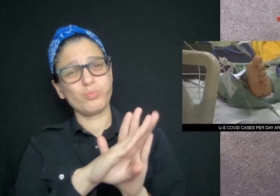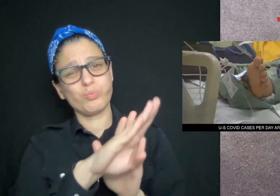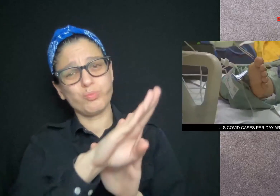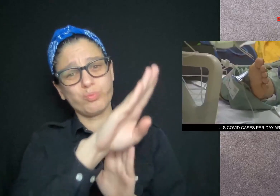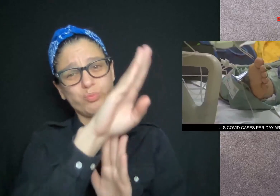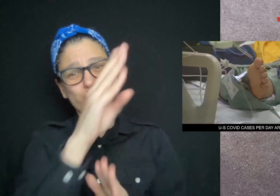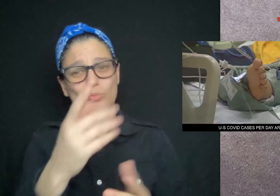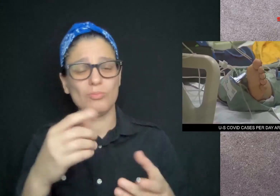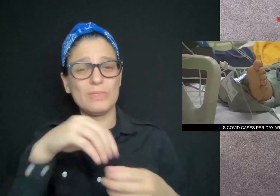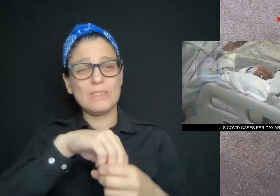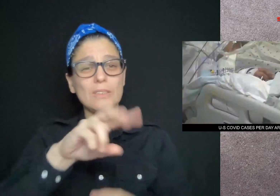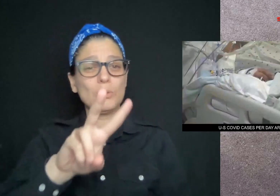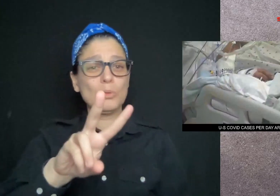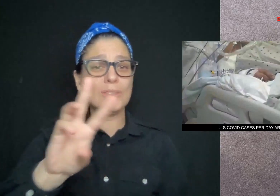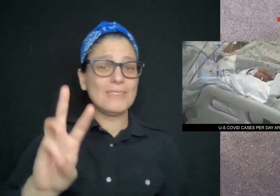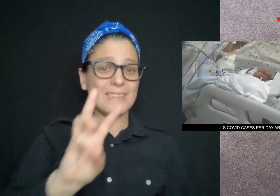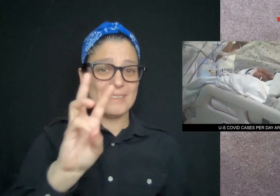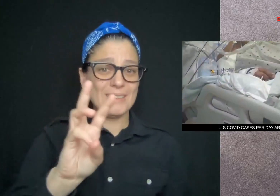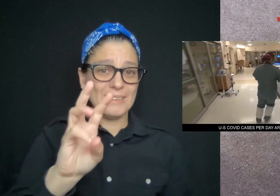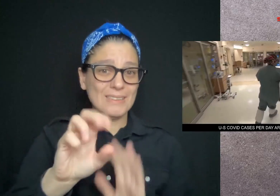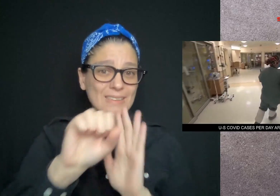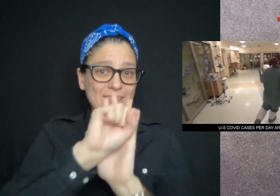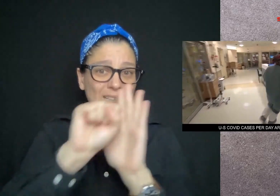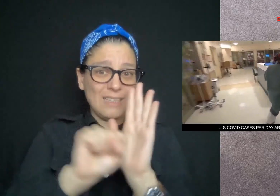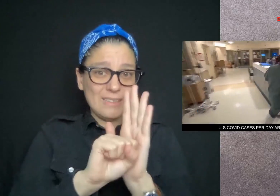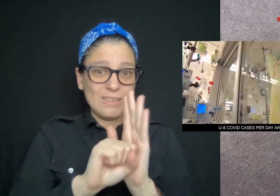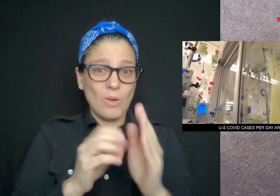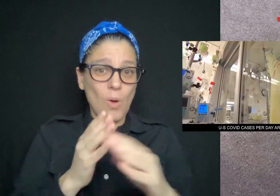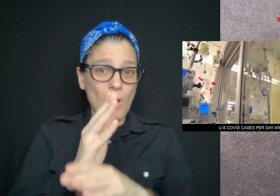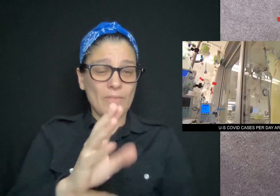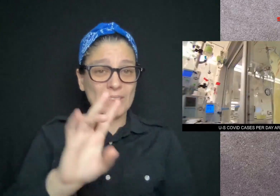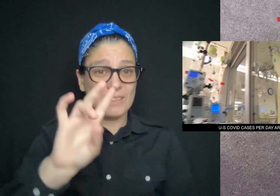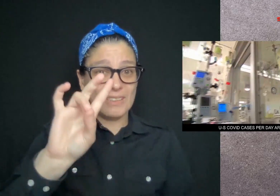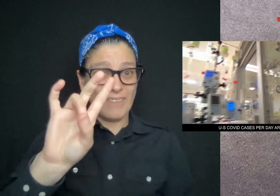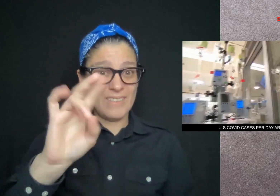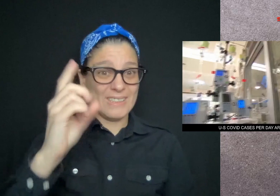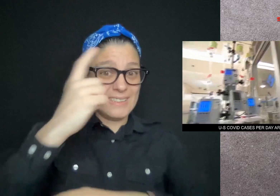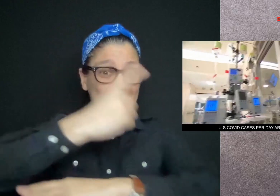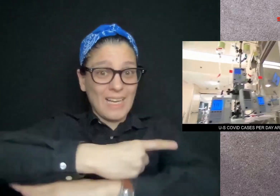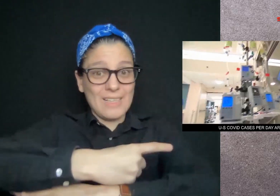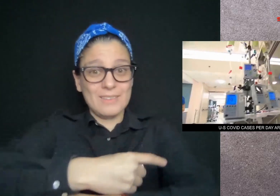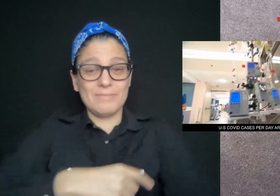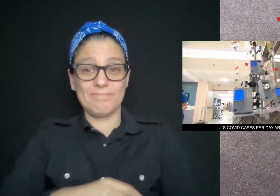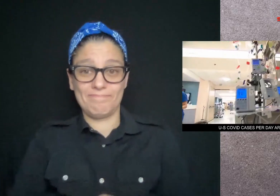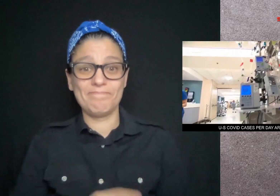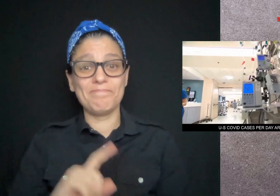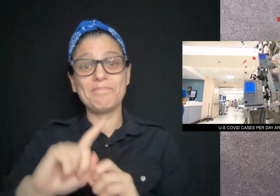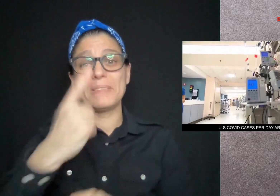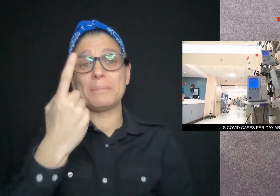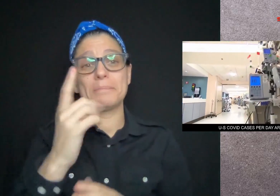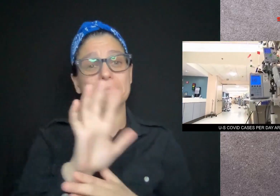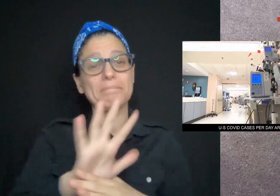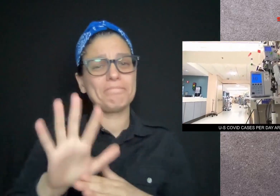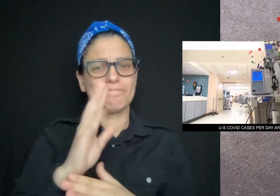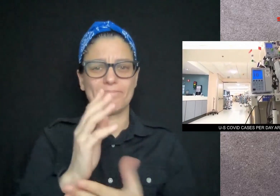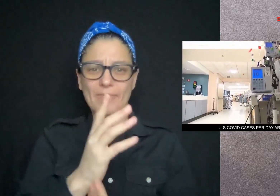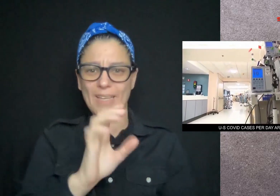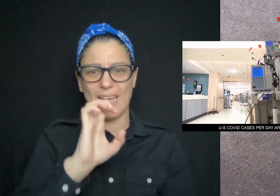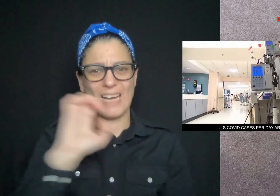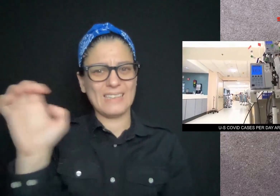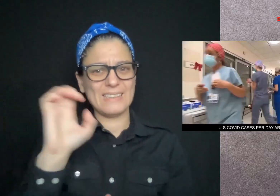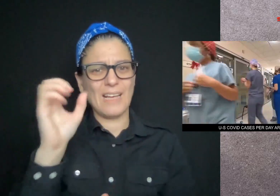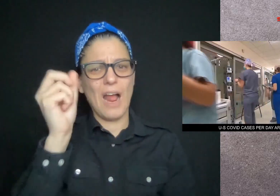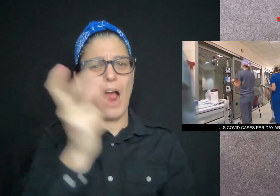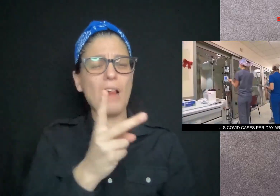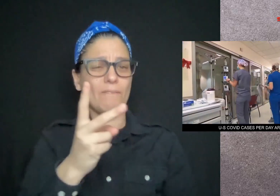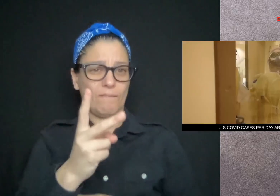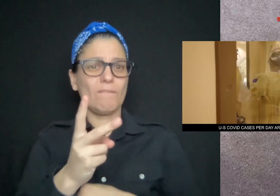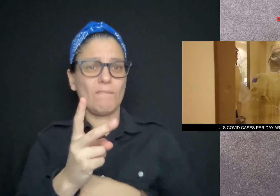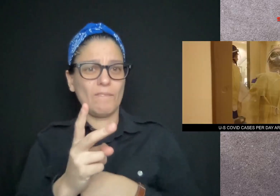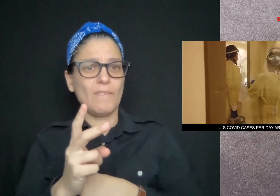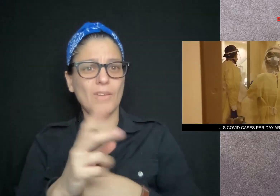up in 26 states over the past seven days primarily in the eastern half of the country